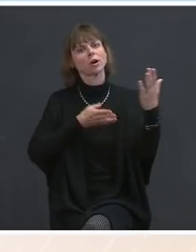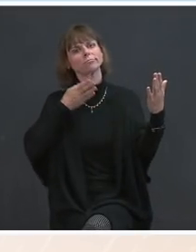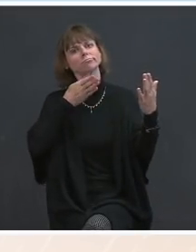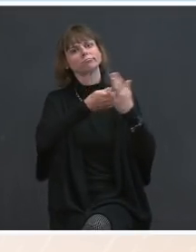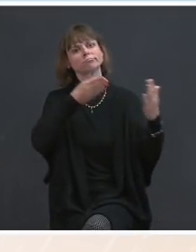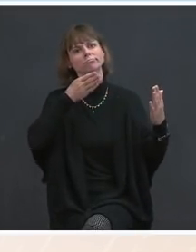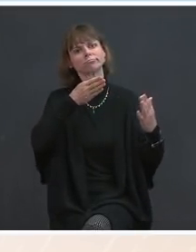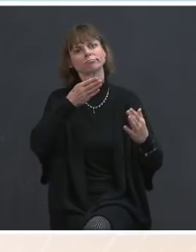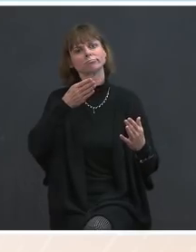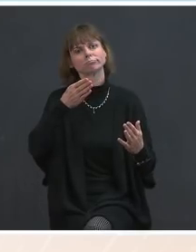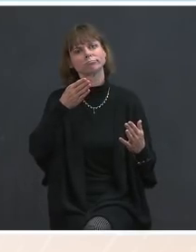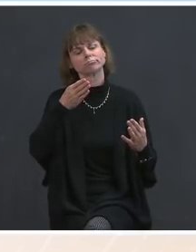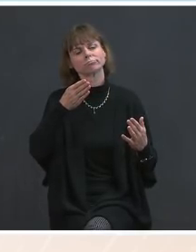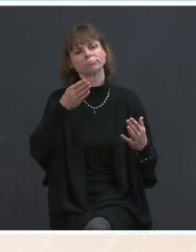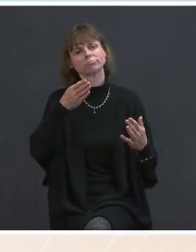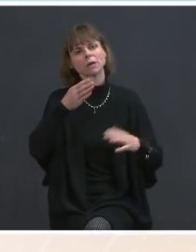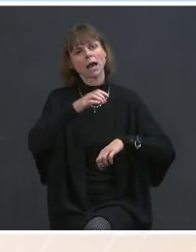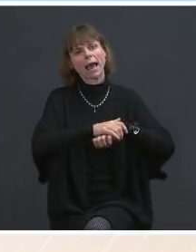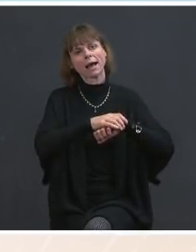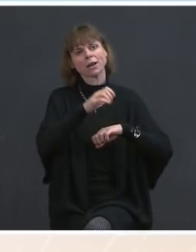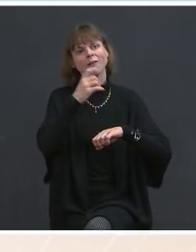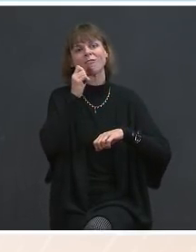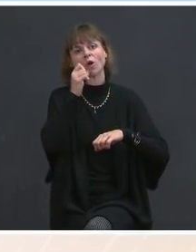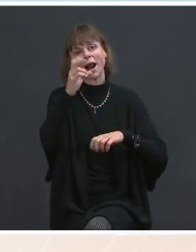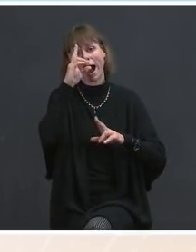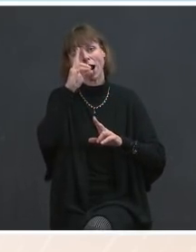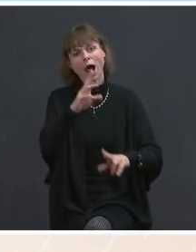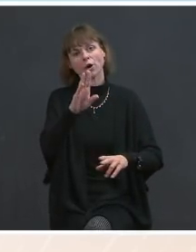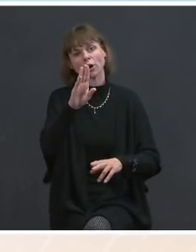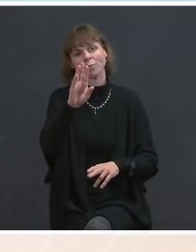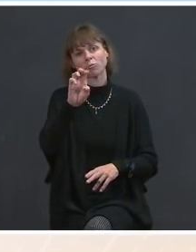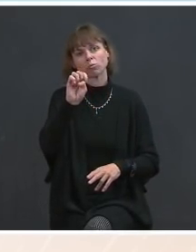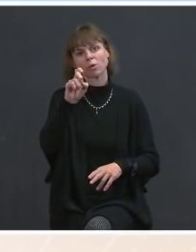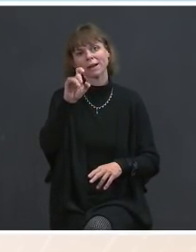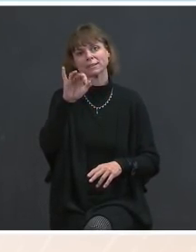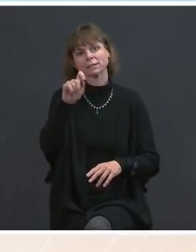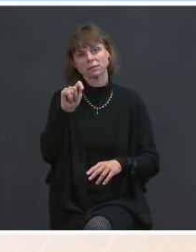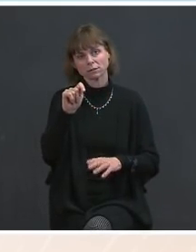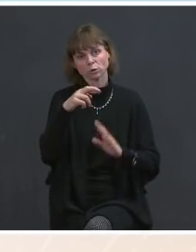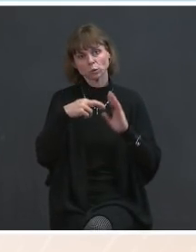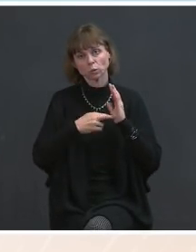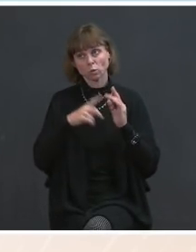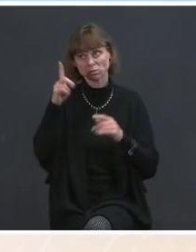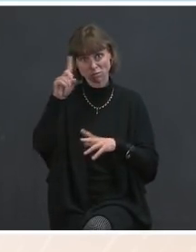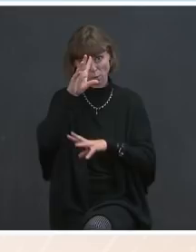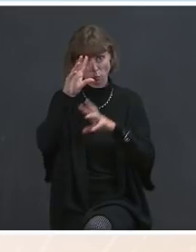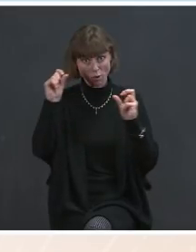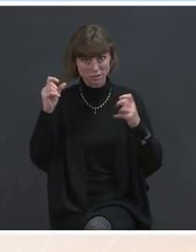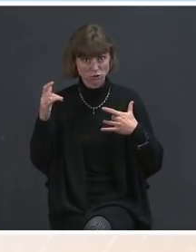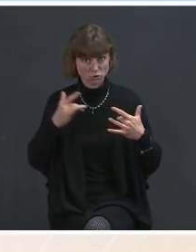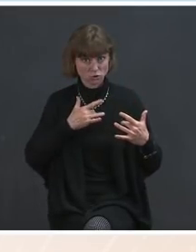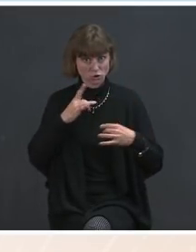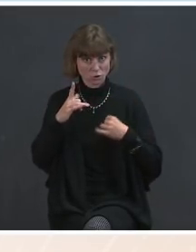Brexit conditions. Does the U.S. support this action? And is the President particularly concerned, given his support for the Good Friday Agreement?